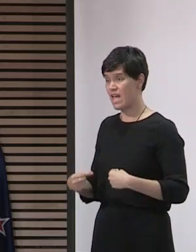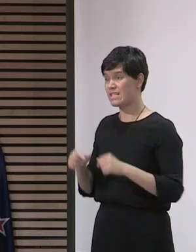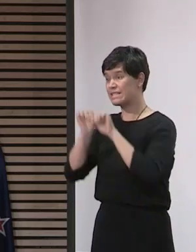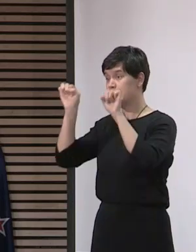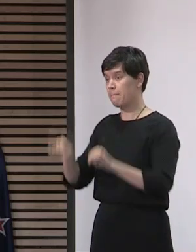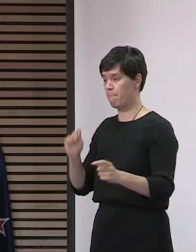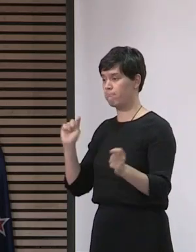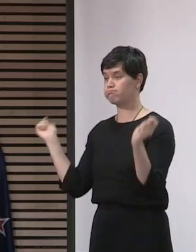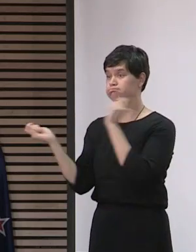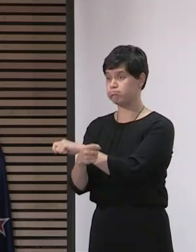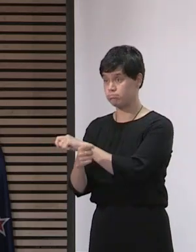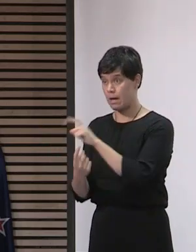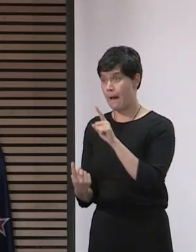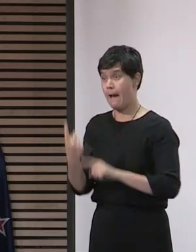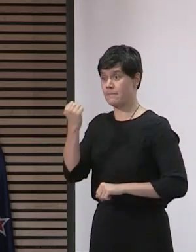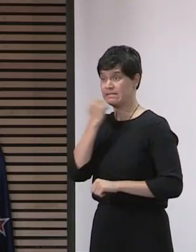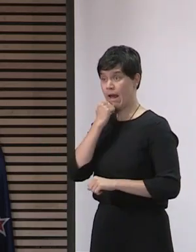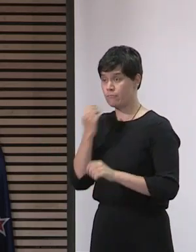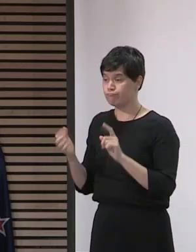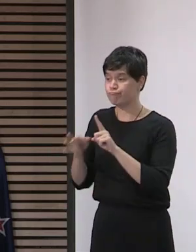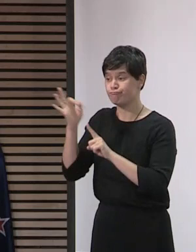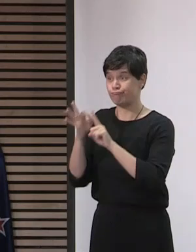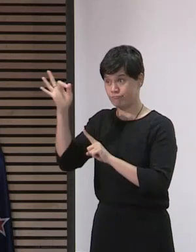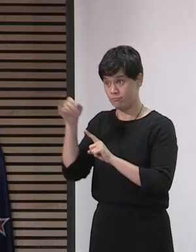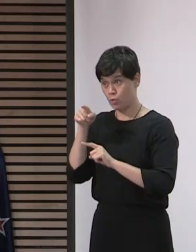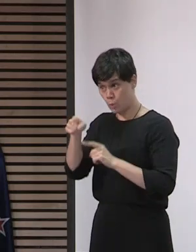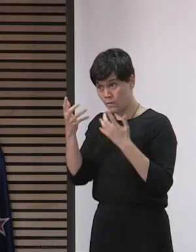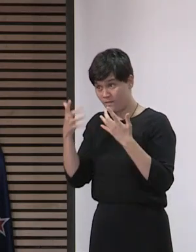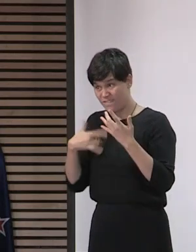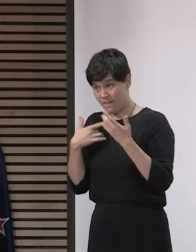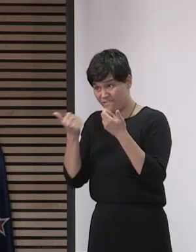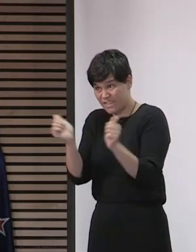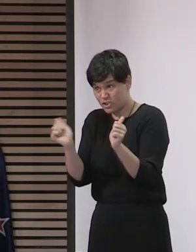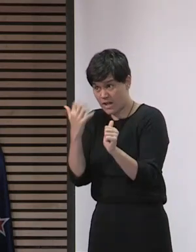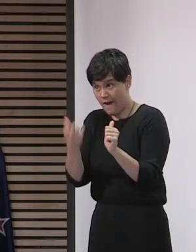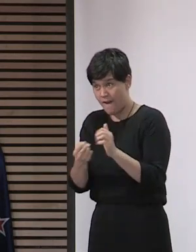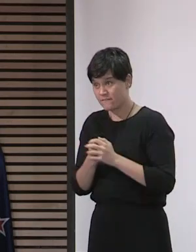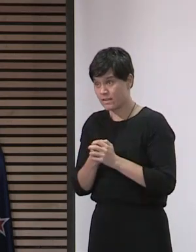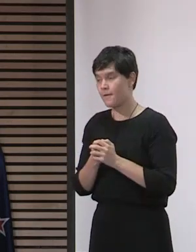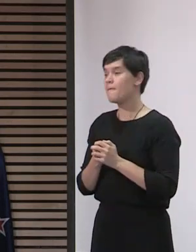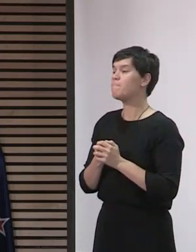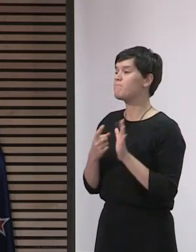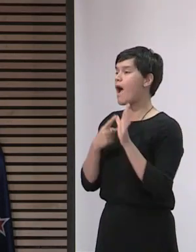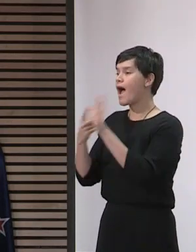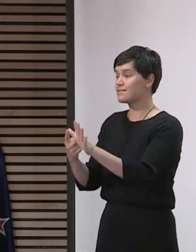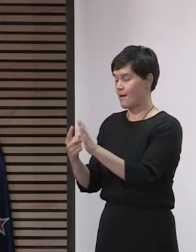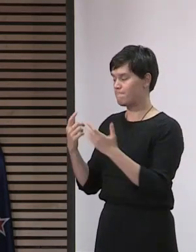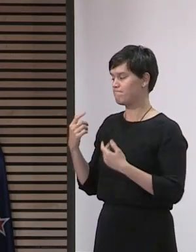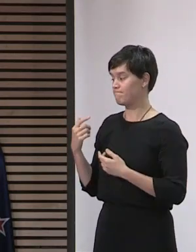We have made significant changes and, you know, I think it's only